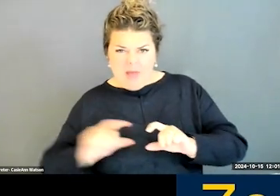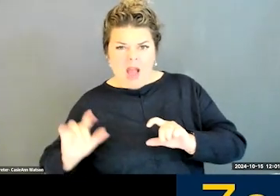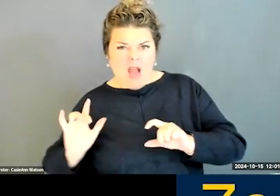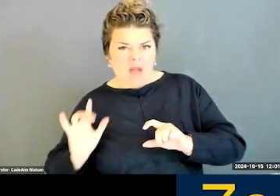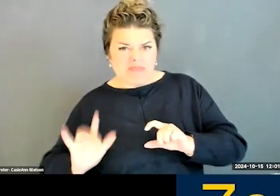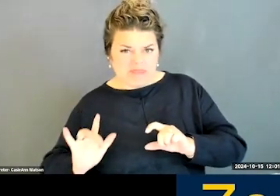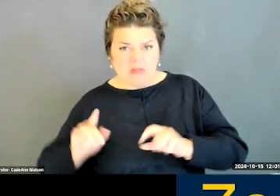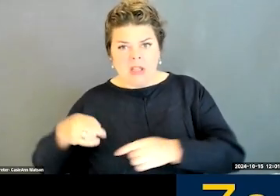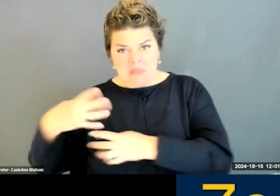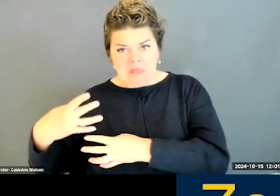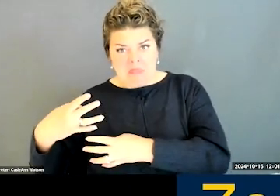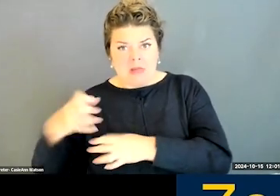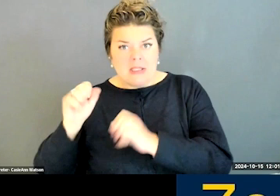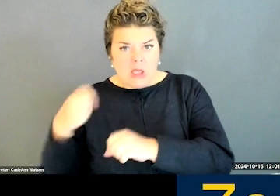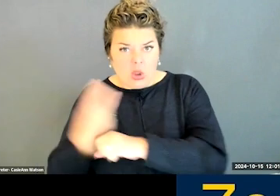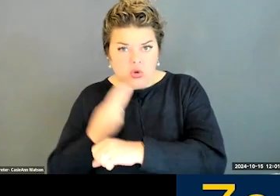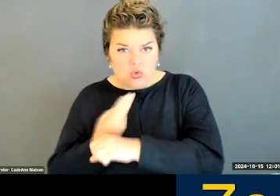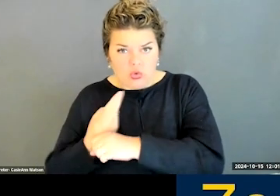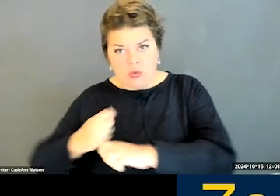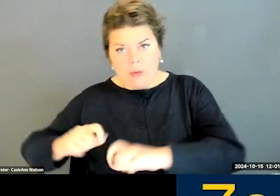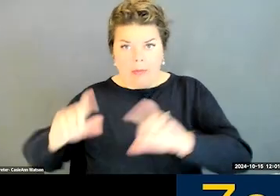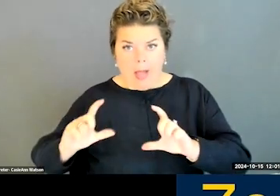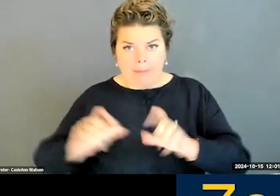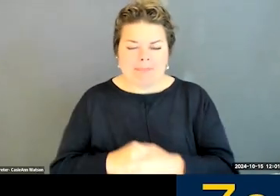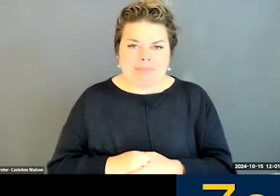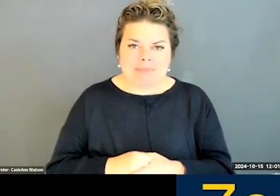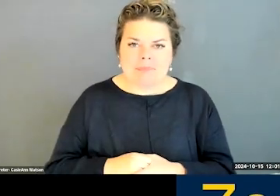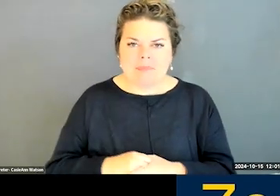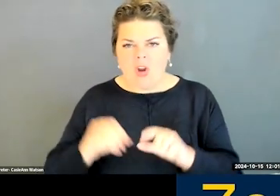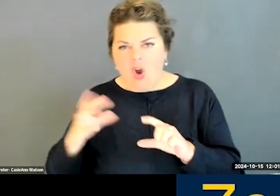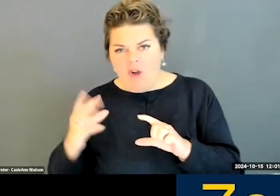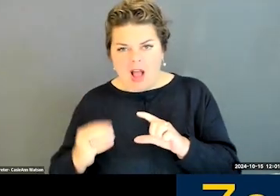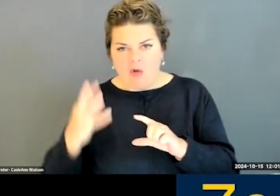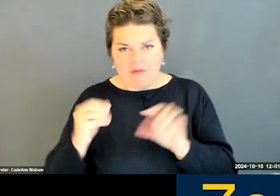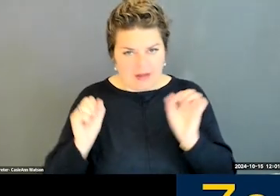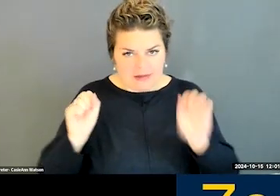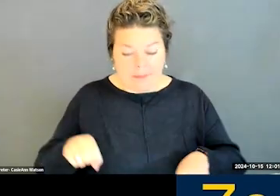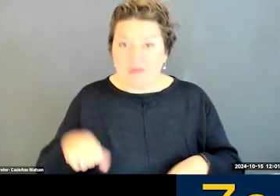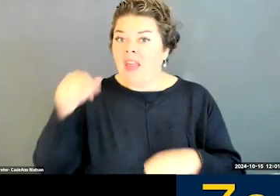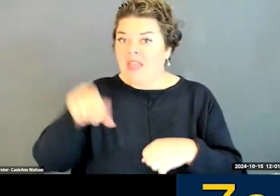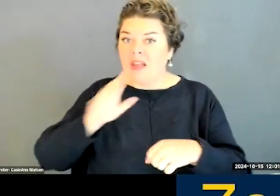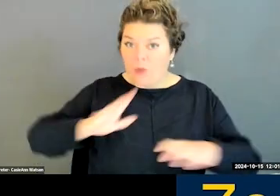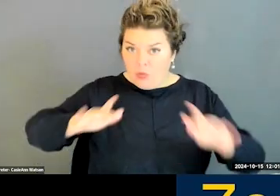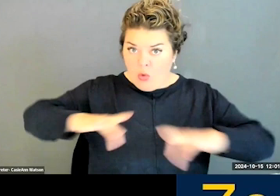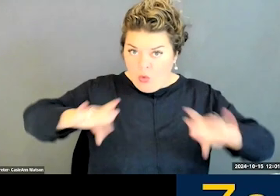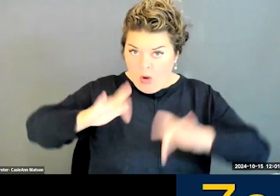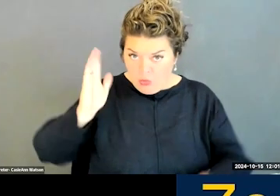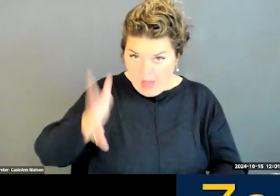using the buttons at the bottom of your Zoom screen. This workshop is also going to be recorded. It will be made available on our website